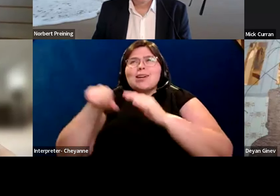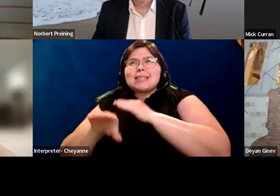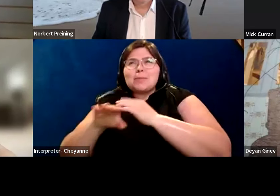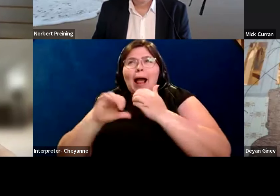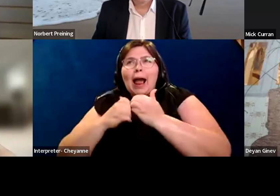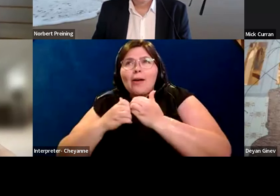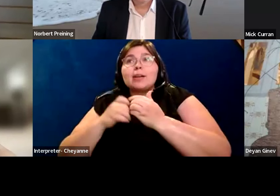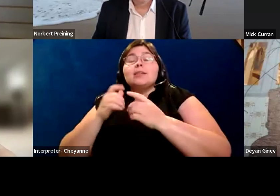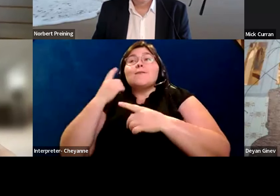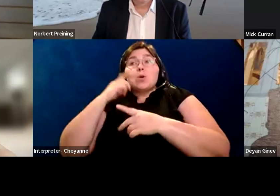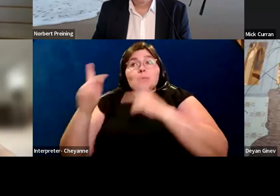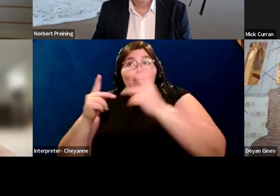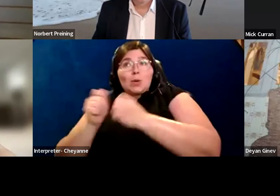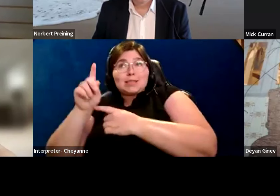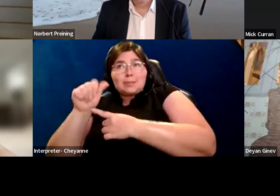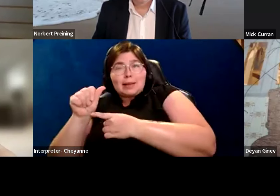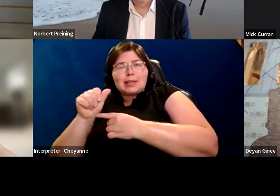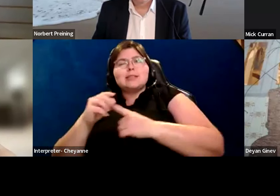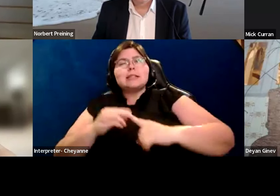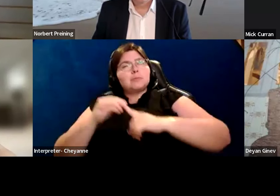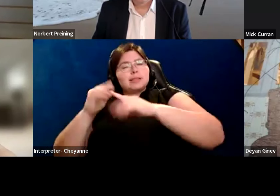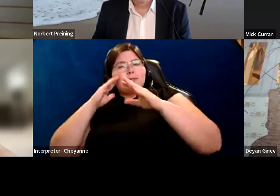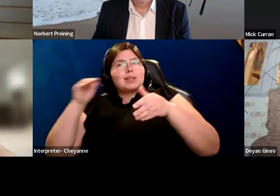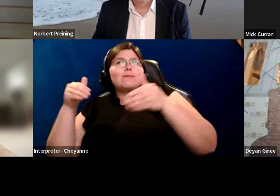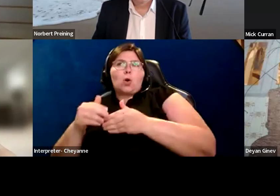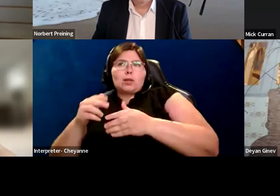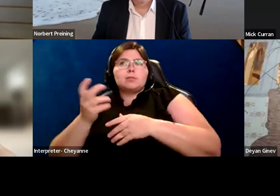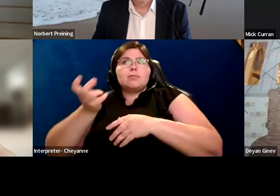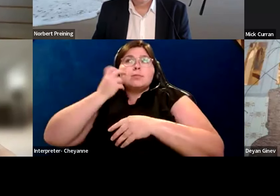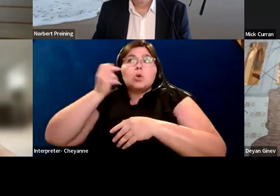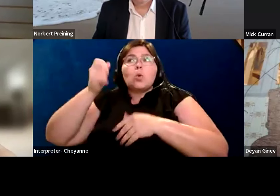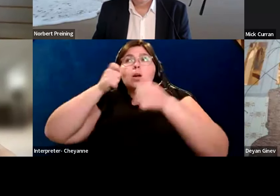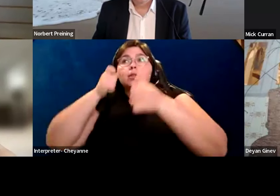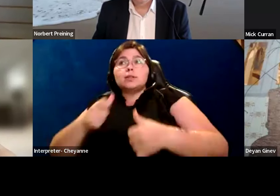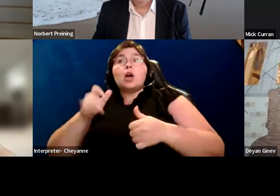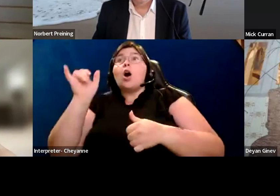In particular, those who are blind and vision impaired. I should point out that I'm also totally blind myself.